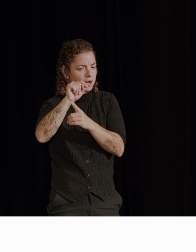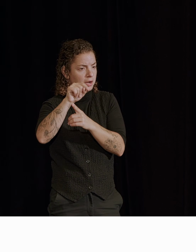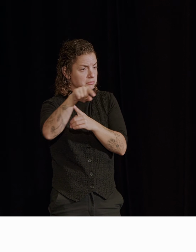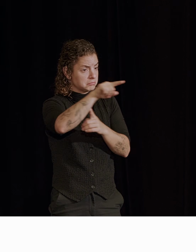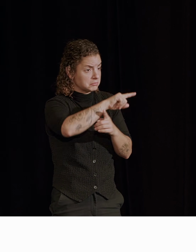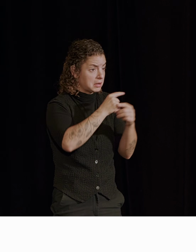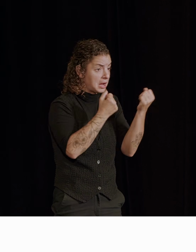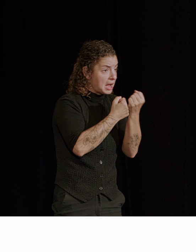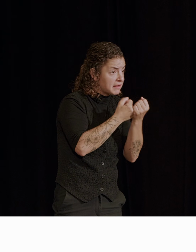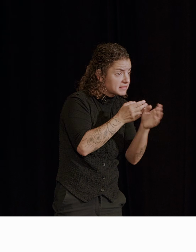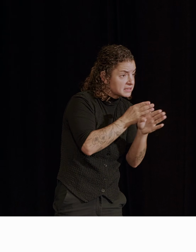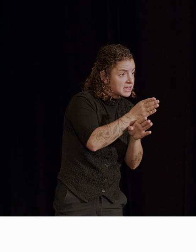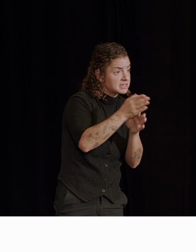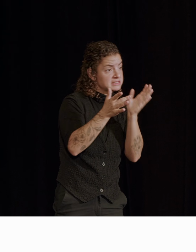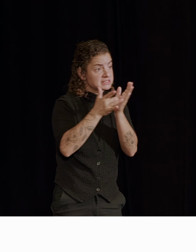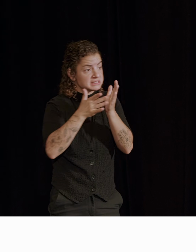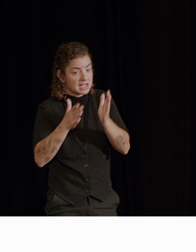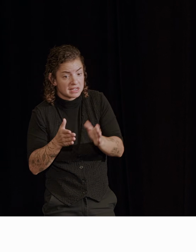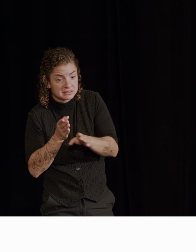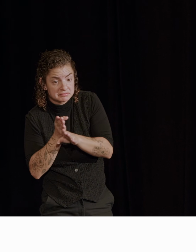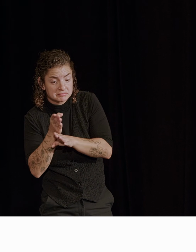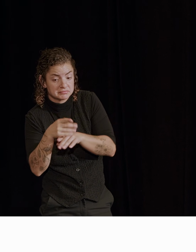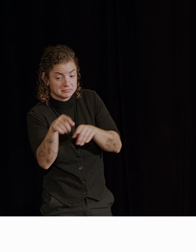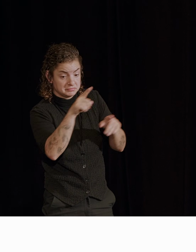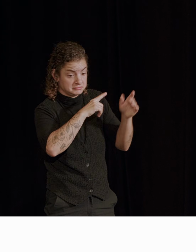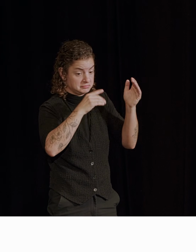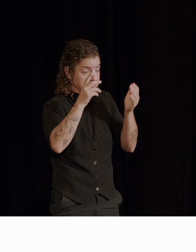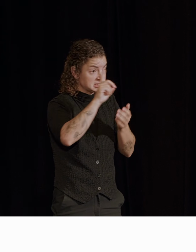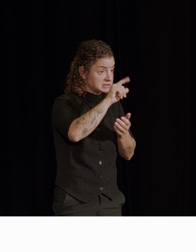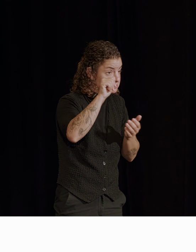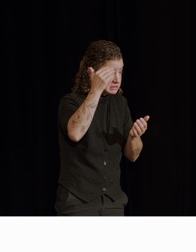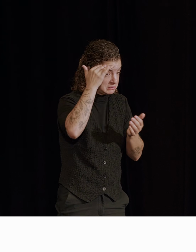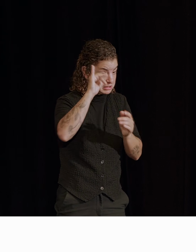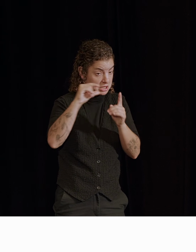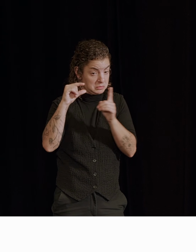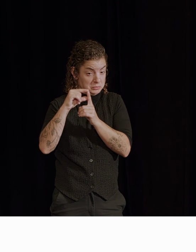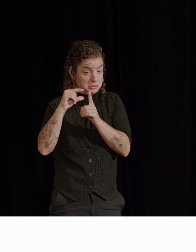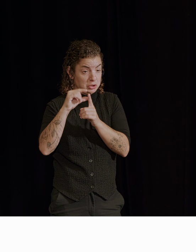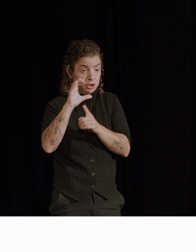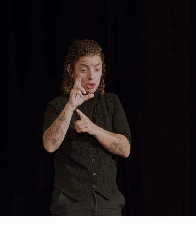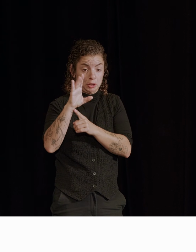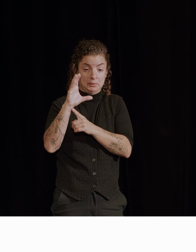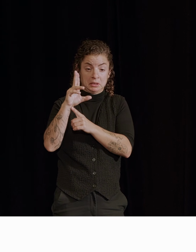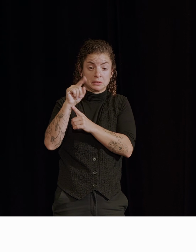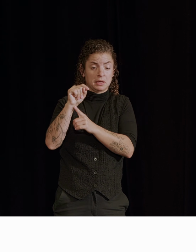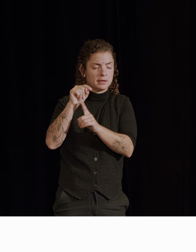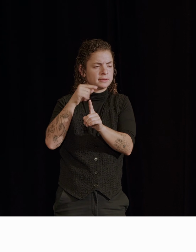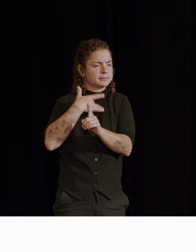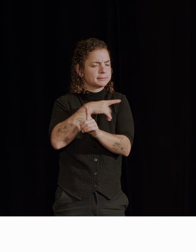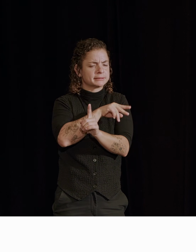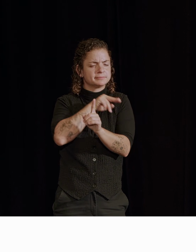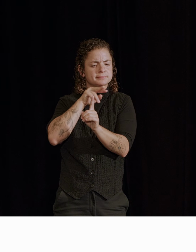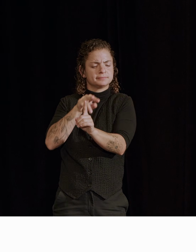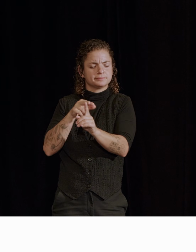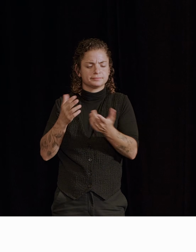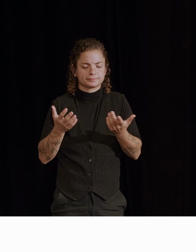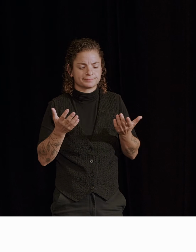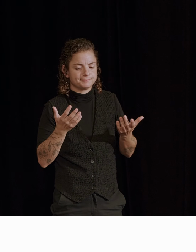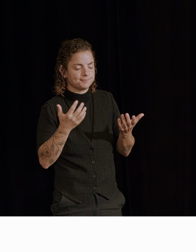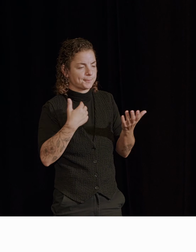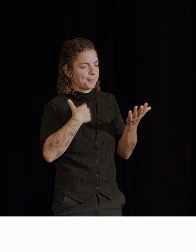This is my tie-in where I try to give the argument to mixed audiences of why this work is important.